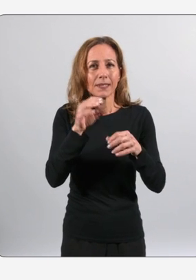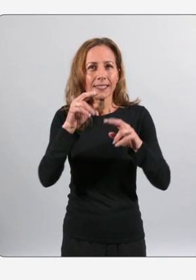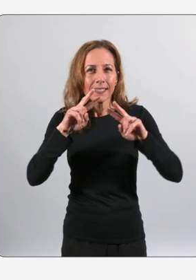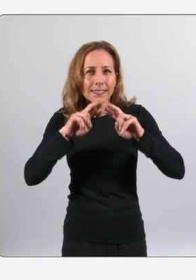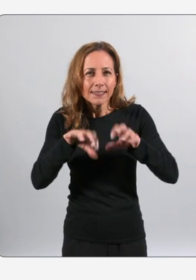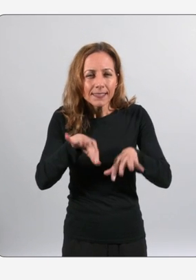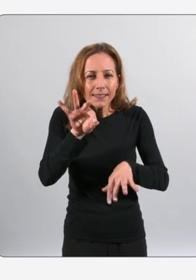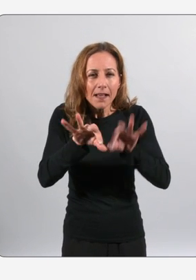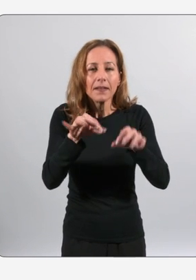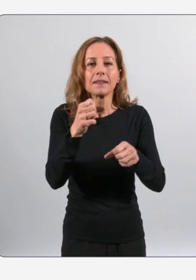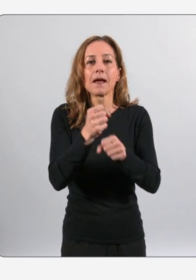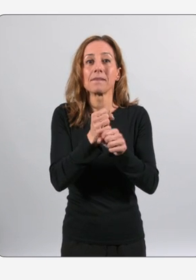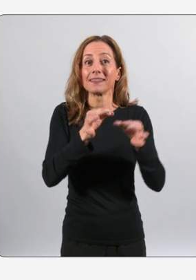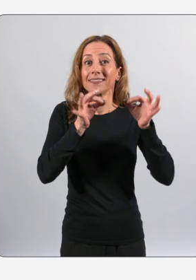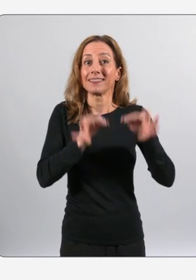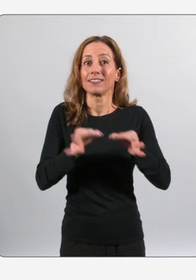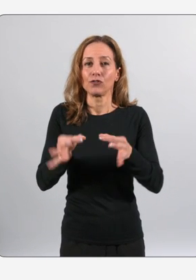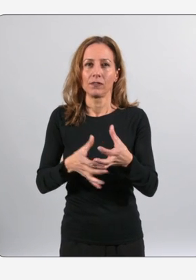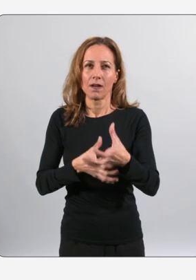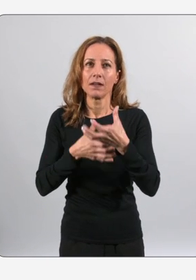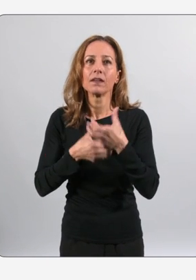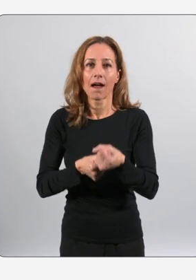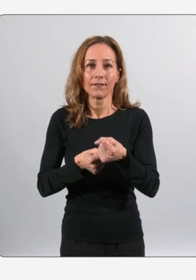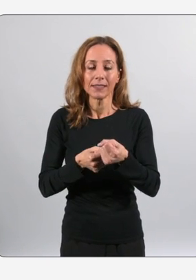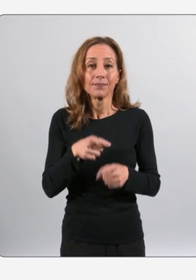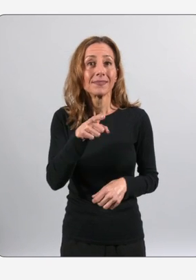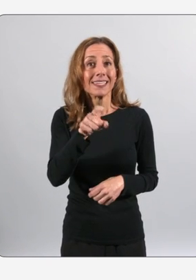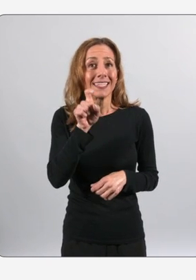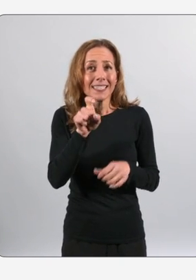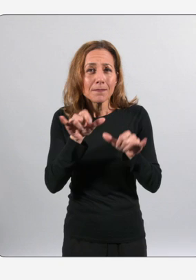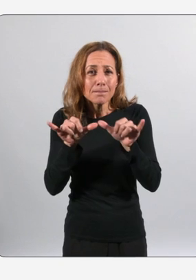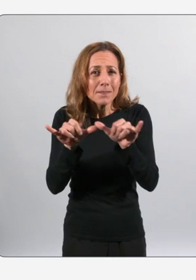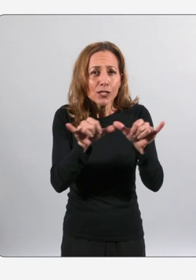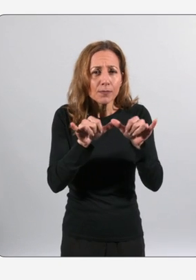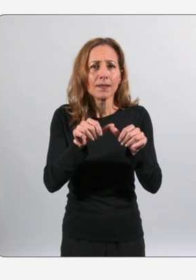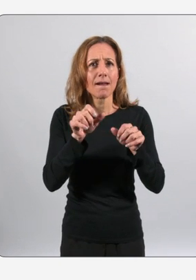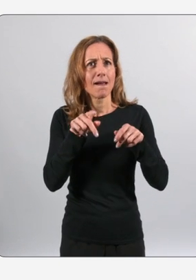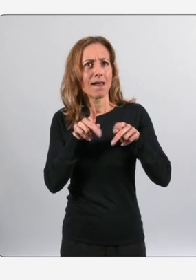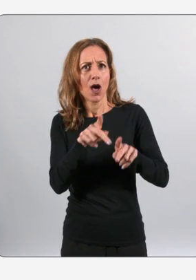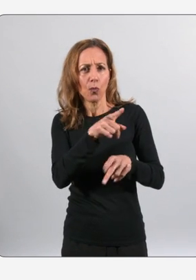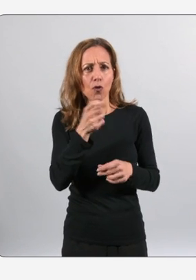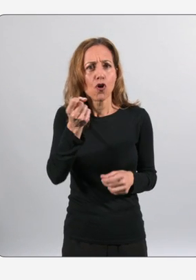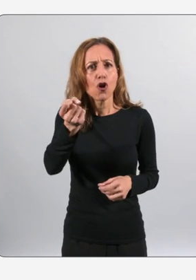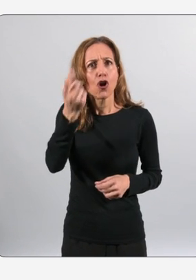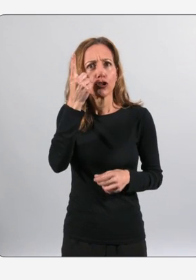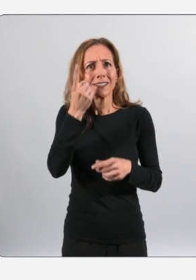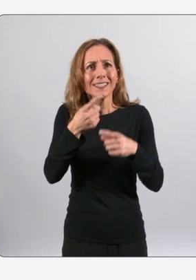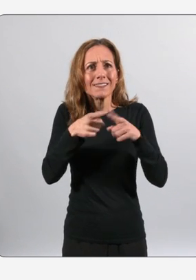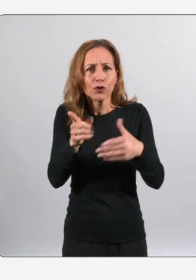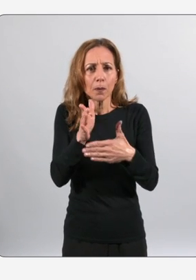can make decisions confidently. You need measurement that enables you to understand the difference between a click and a